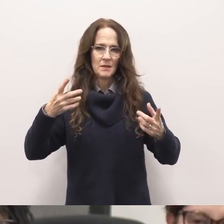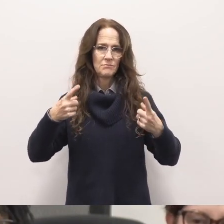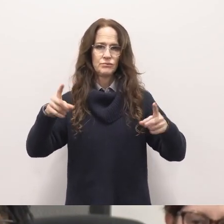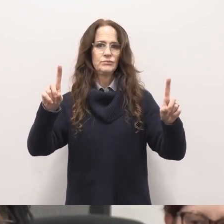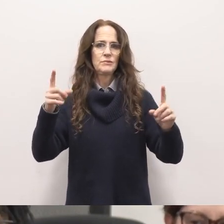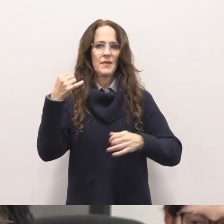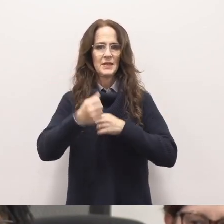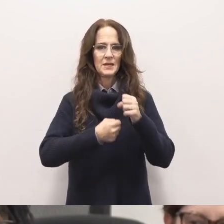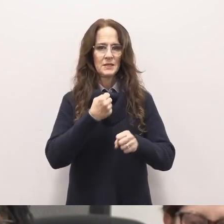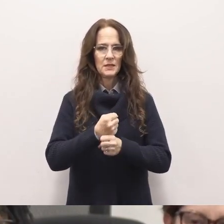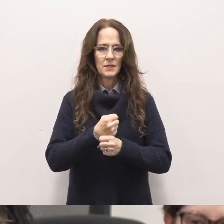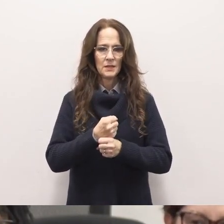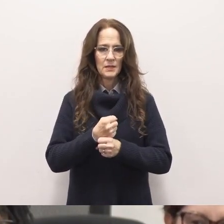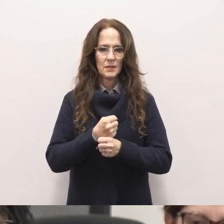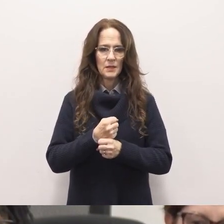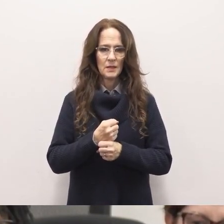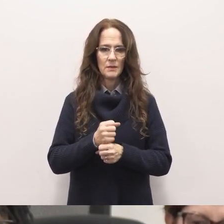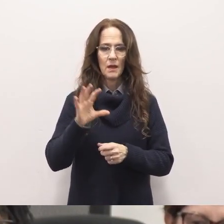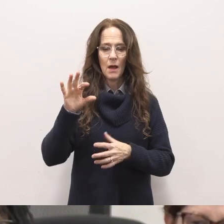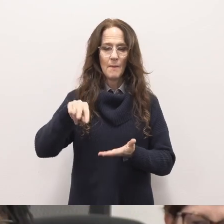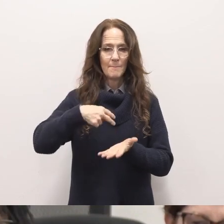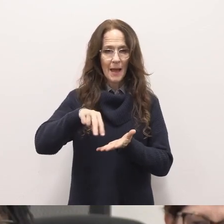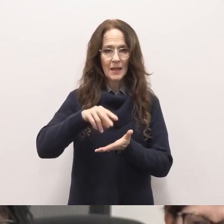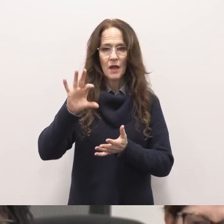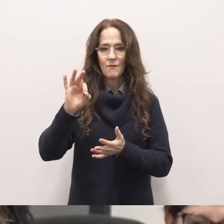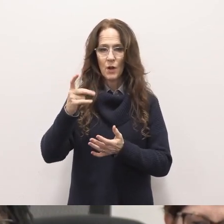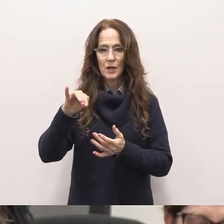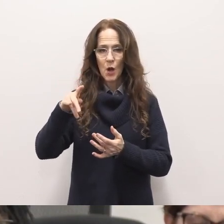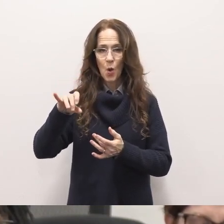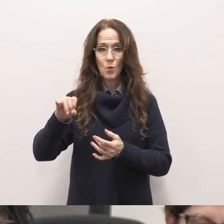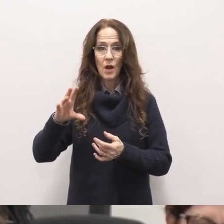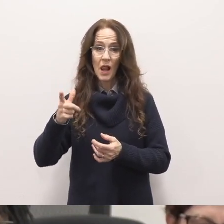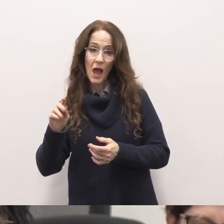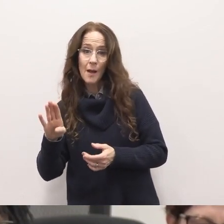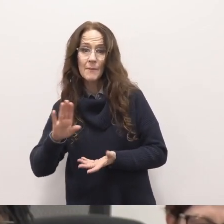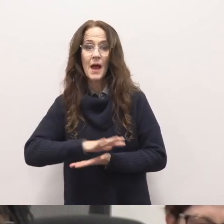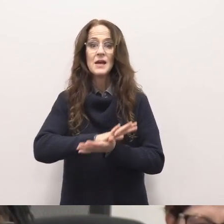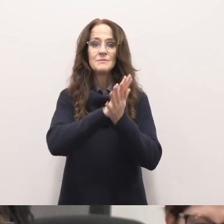The Ballet Folklorico Club has now been turned into a class, allowing more students to participate